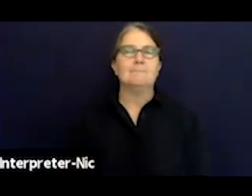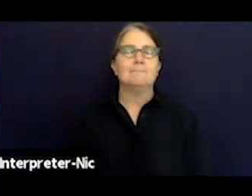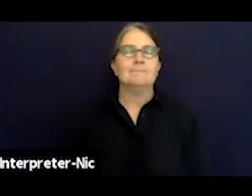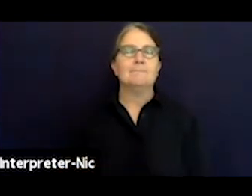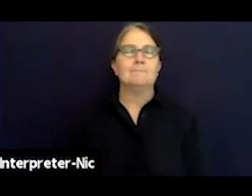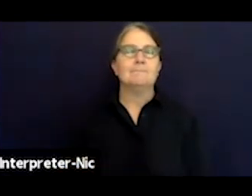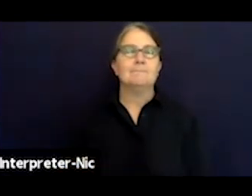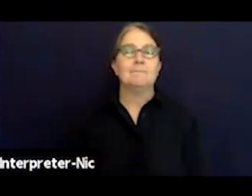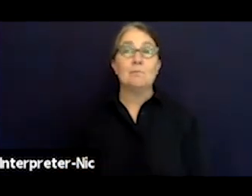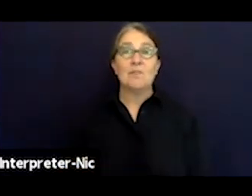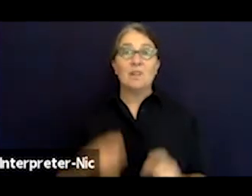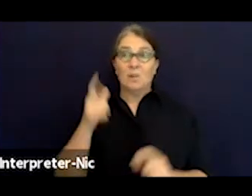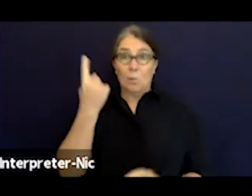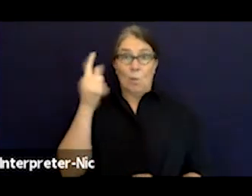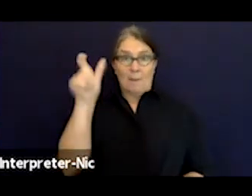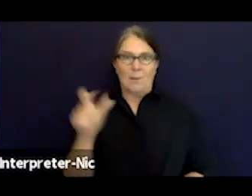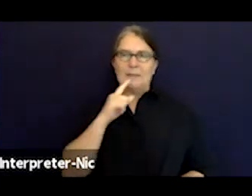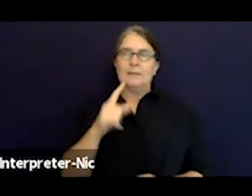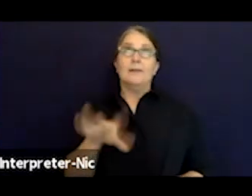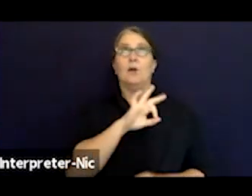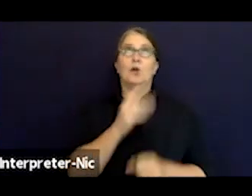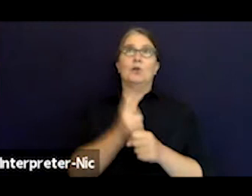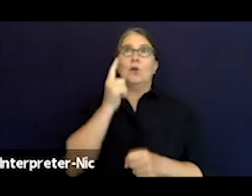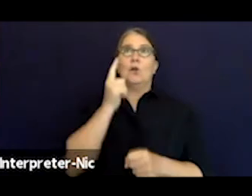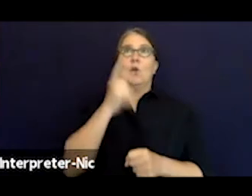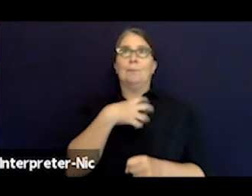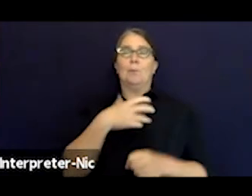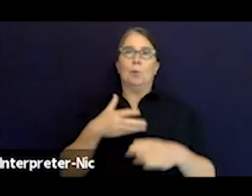Kate says, “Oh God, more work for me.” Beth says, “I need help.” Michelle says,